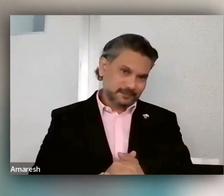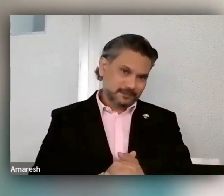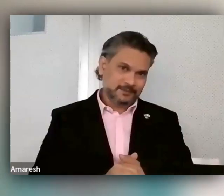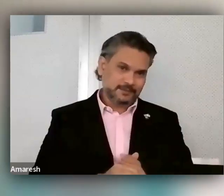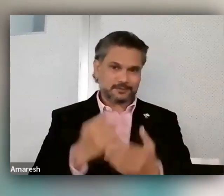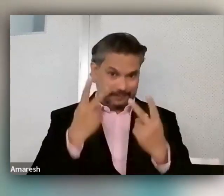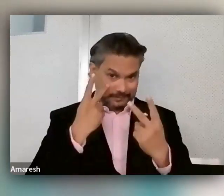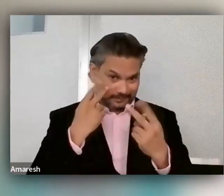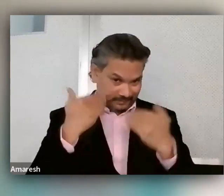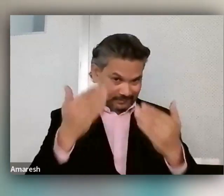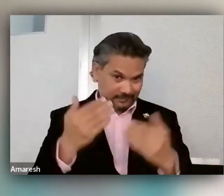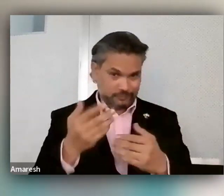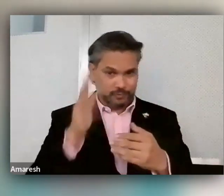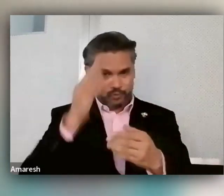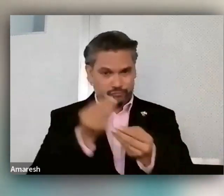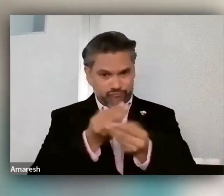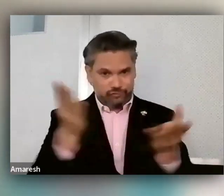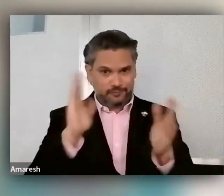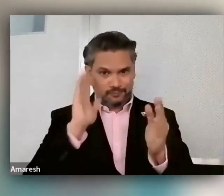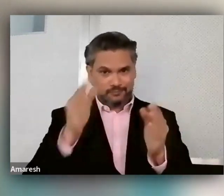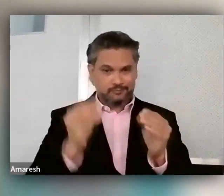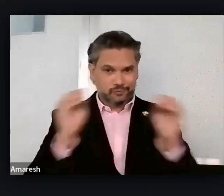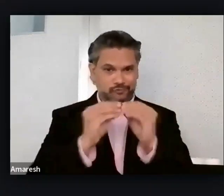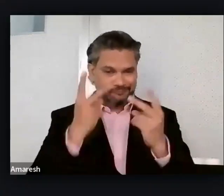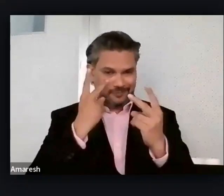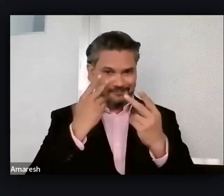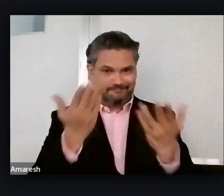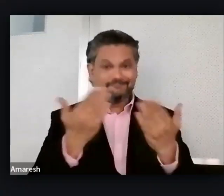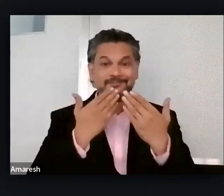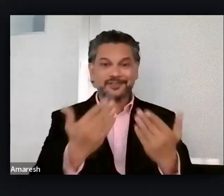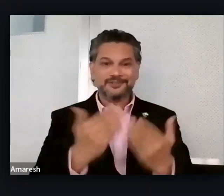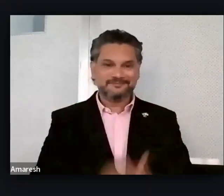And stay tuned to our announcements. Thanks. Bye. Thank you.